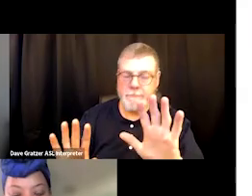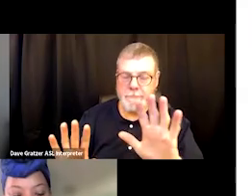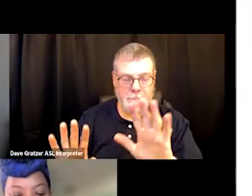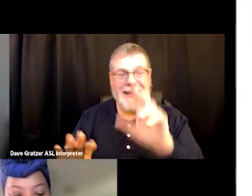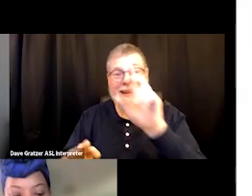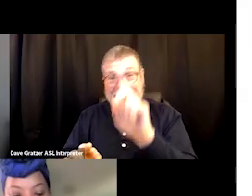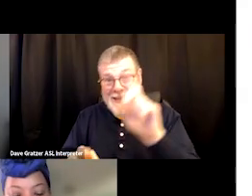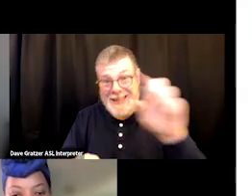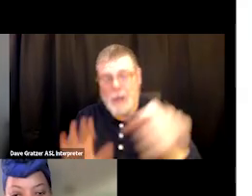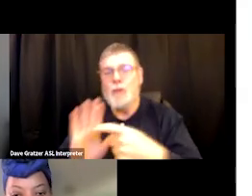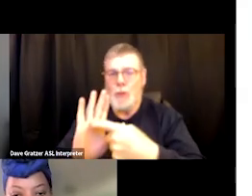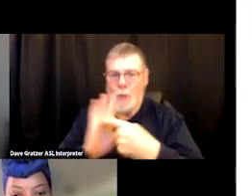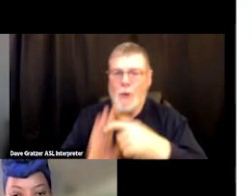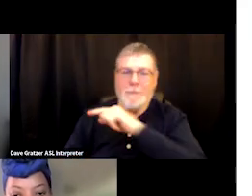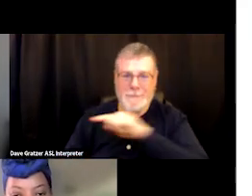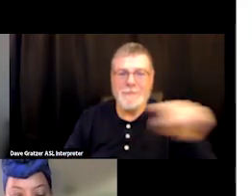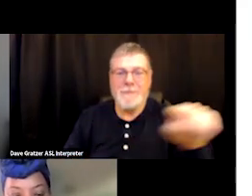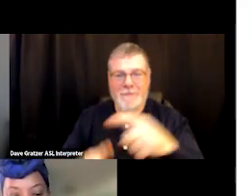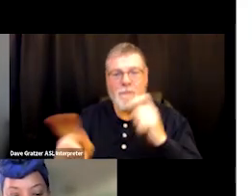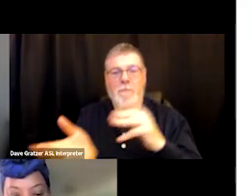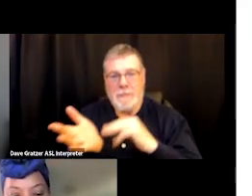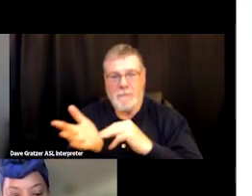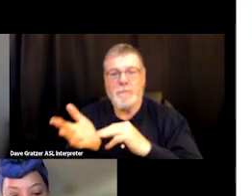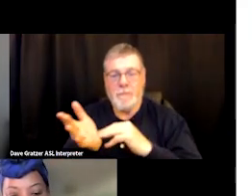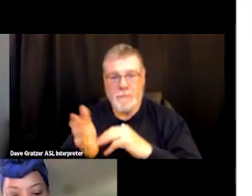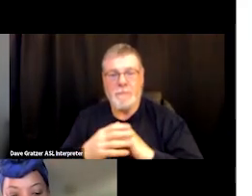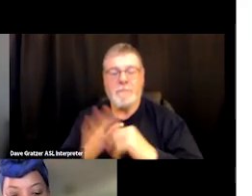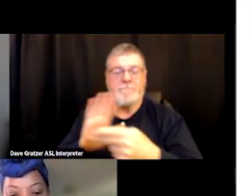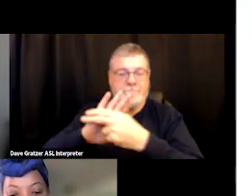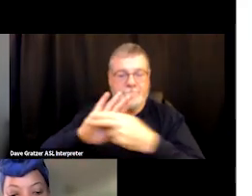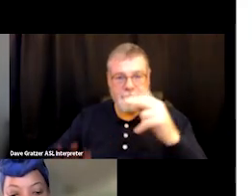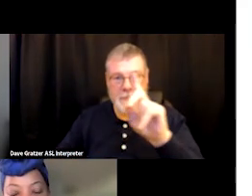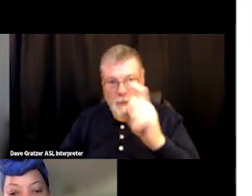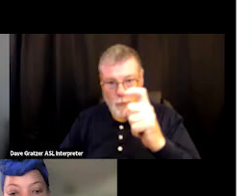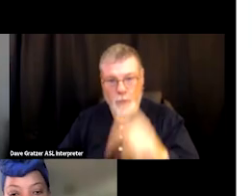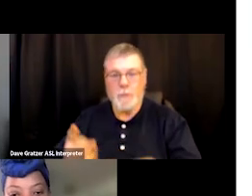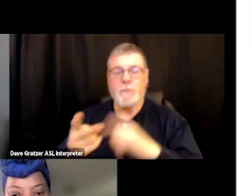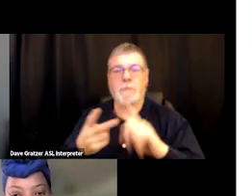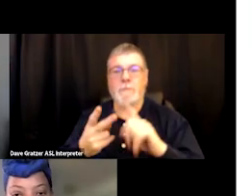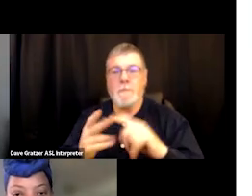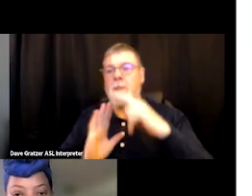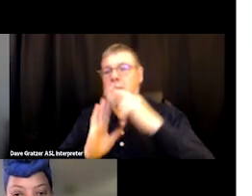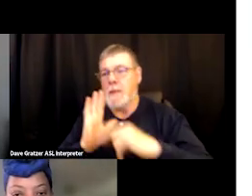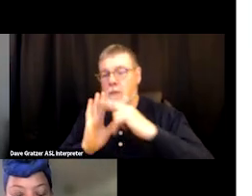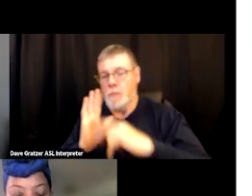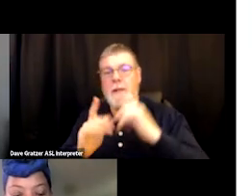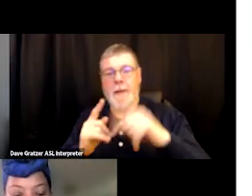to find a diagnosis that the person's been diagnosed with and to read about the person's treatment history